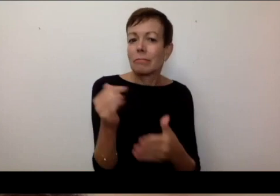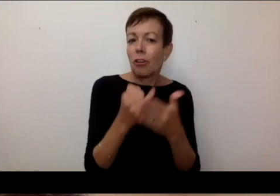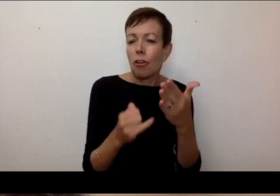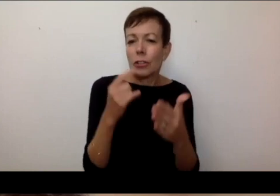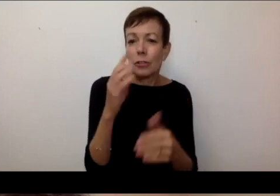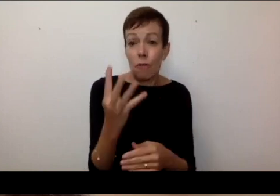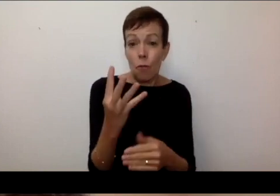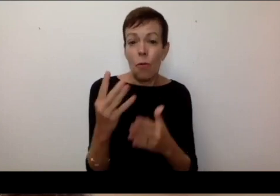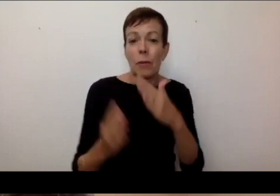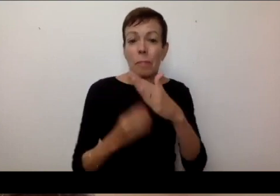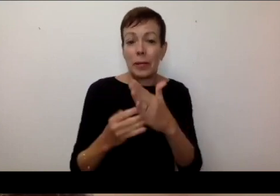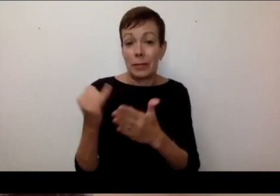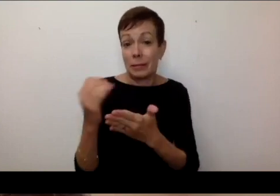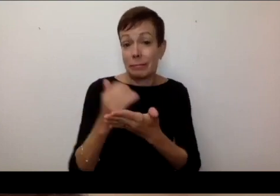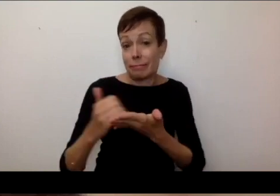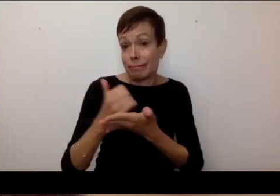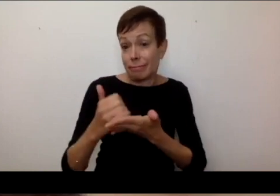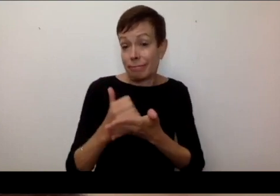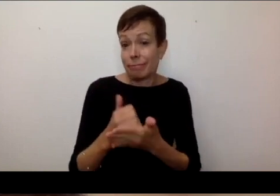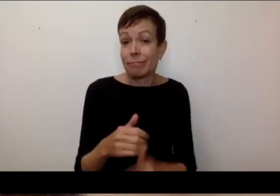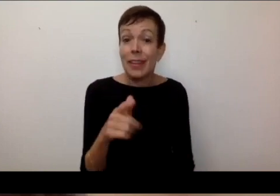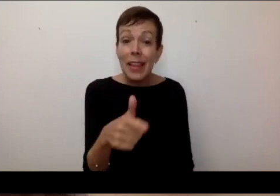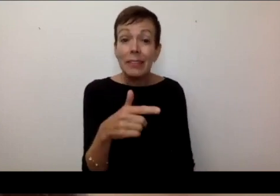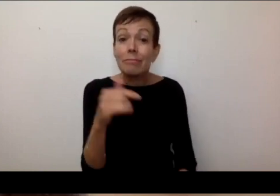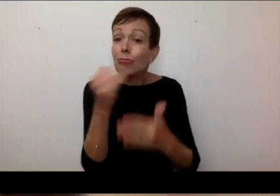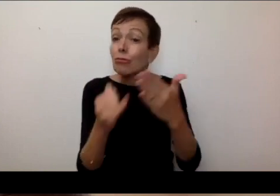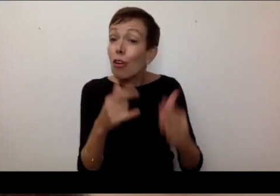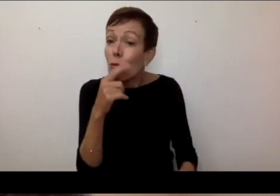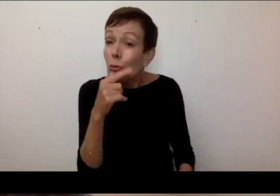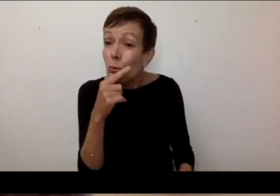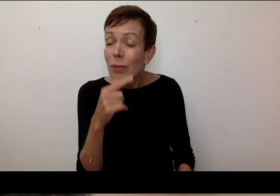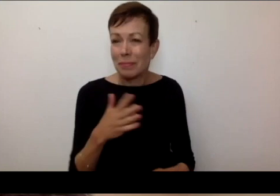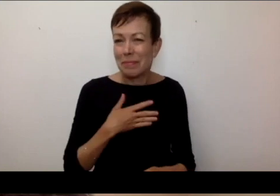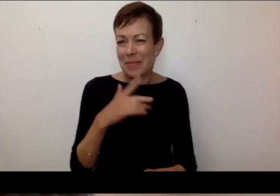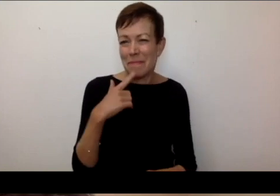done by my um 10 year old daughter of i talked so much about precarious